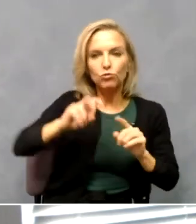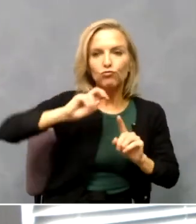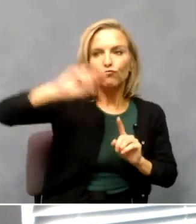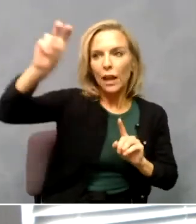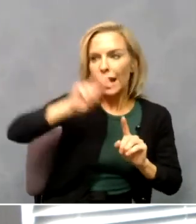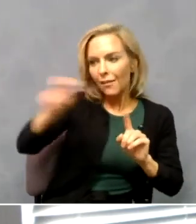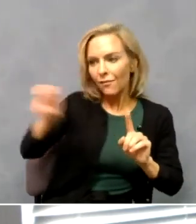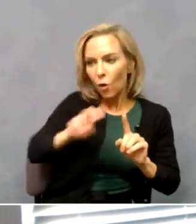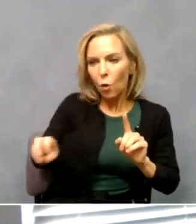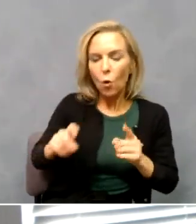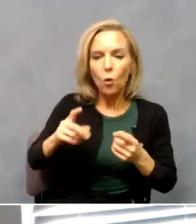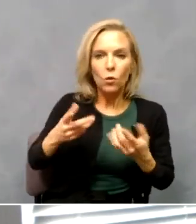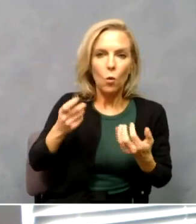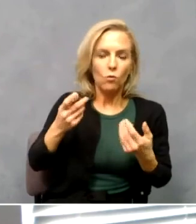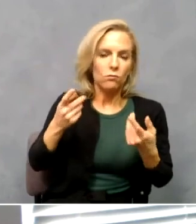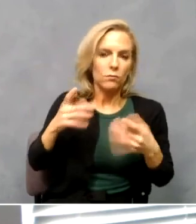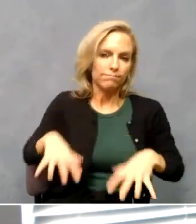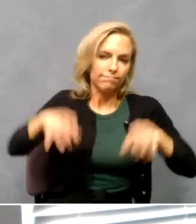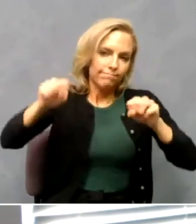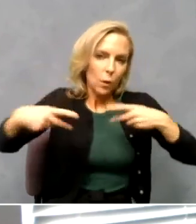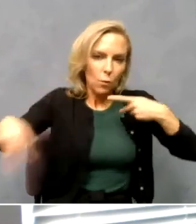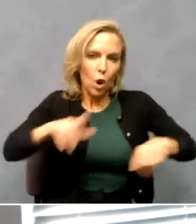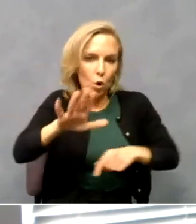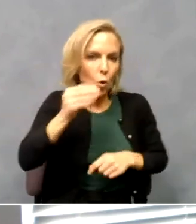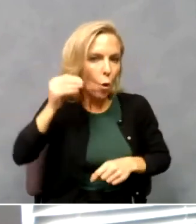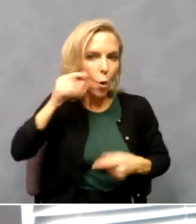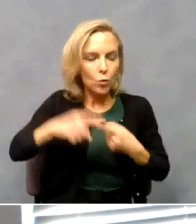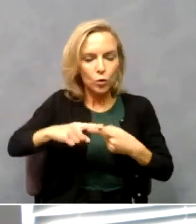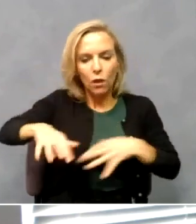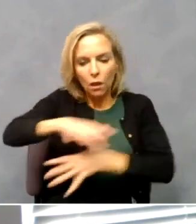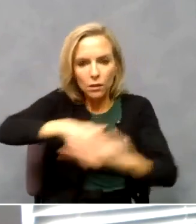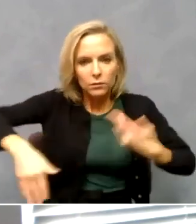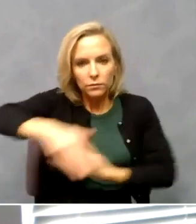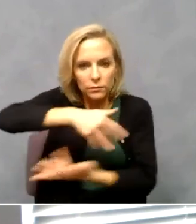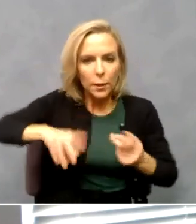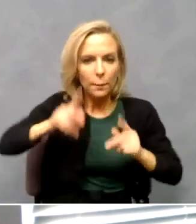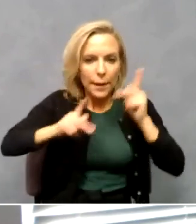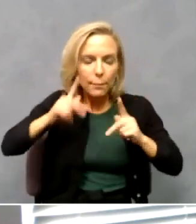people to make sure you are keeping your social distance more than 6 ft and